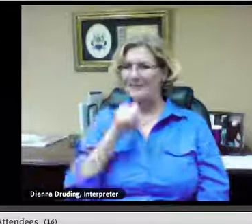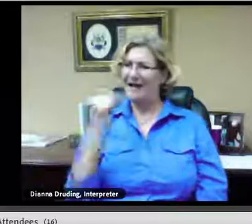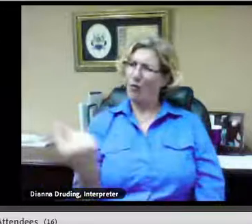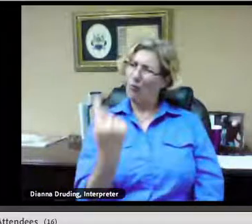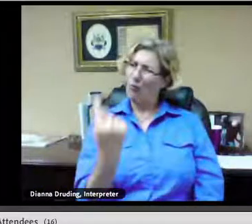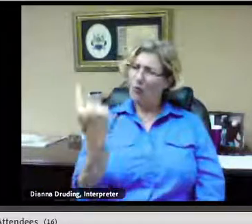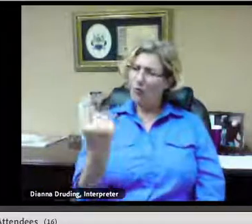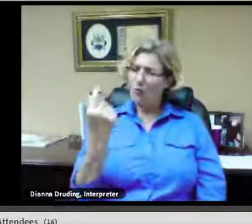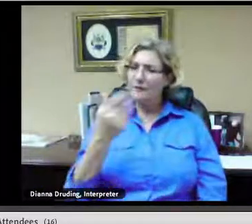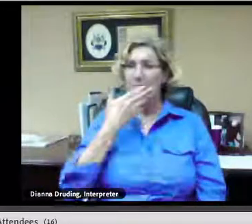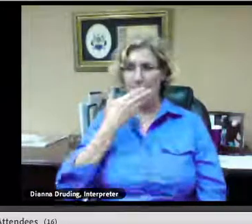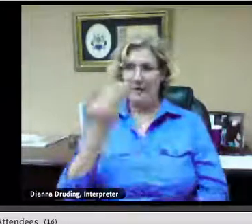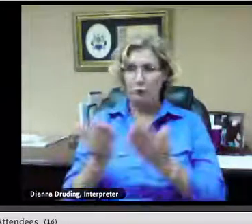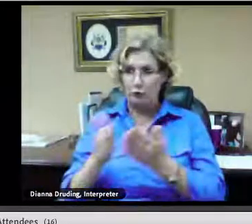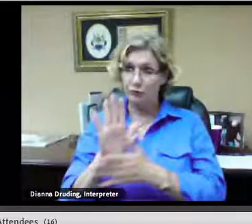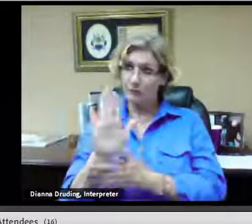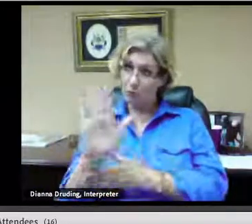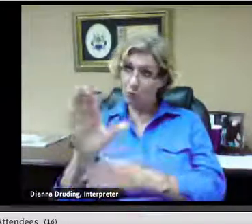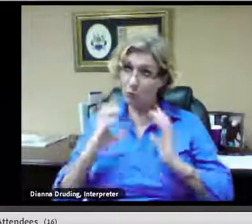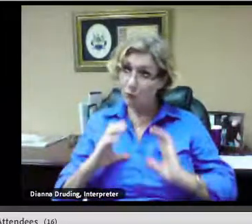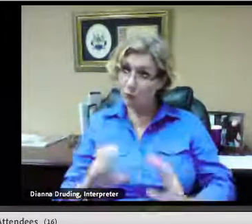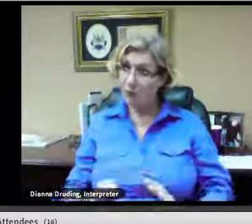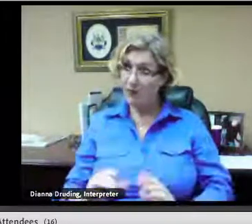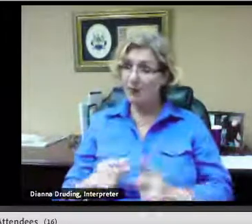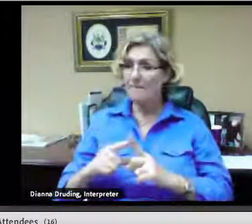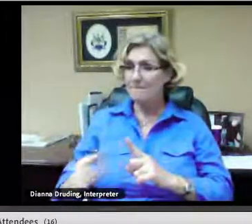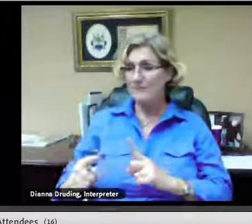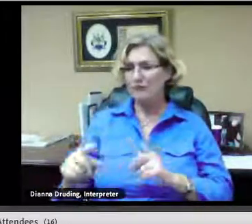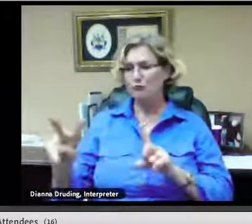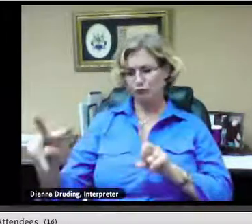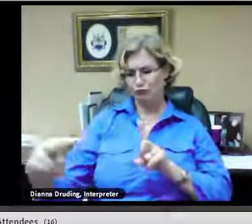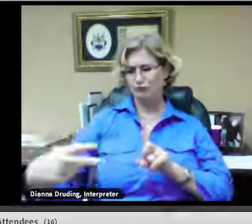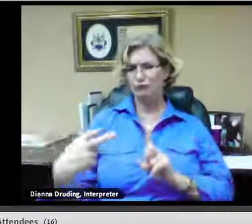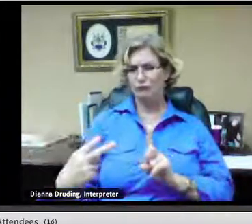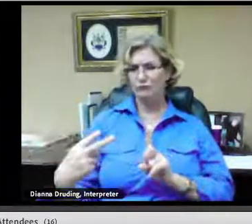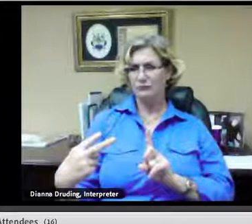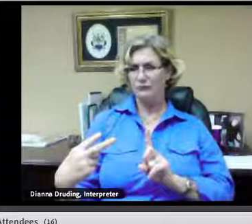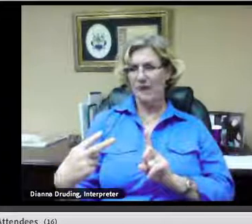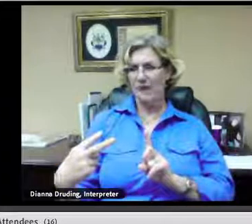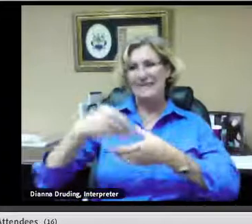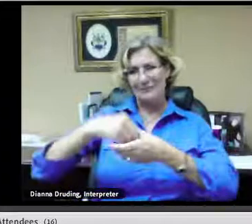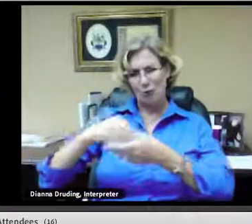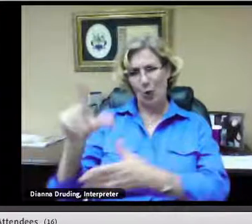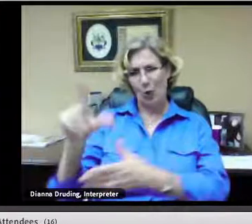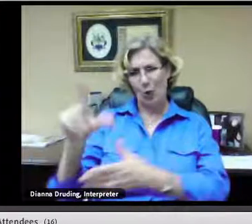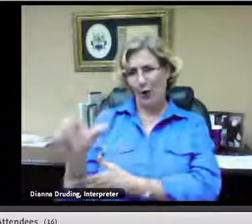but also to examine your internal components of libraries and your employment practices, your handbooks,